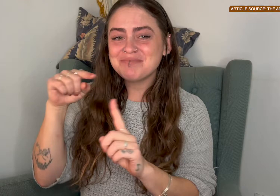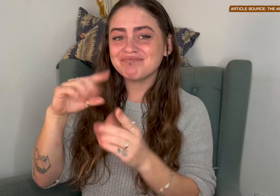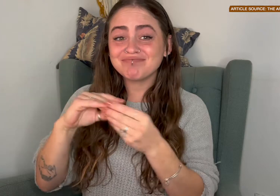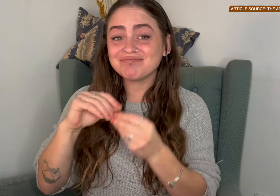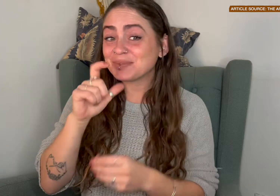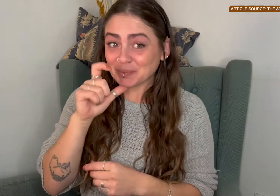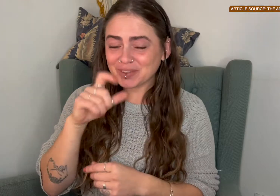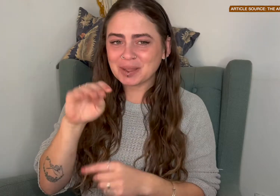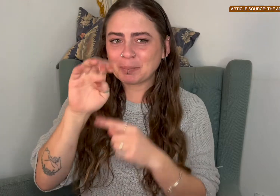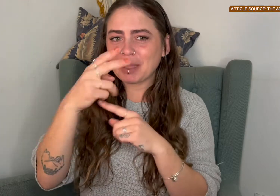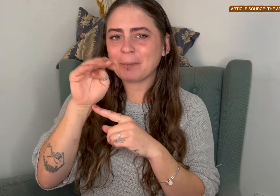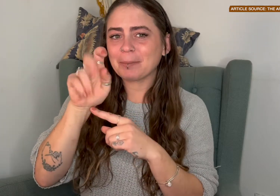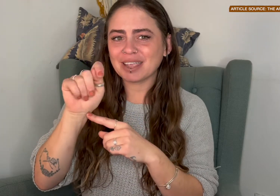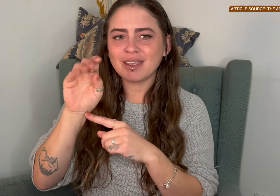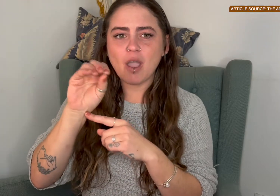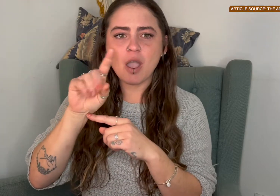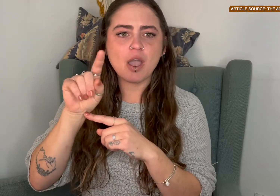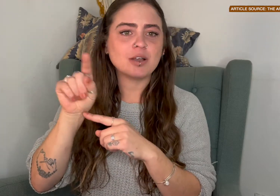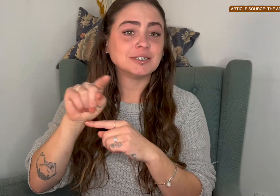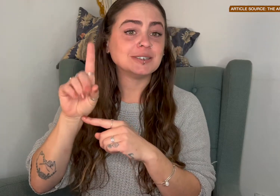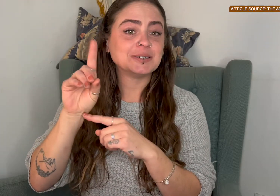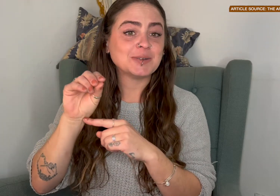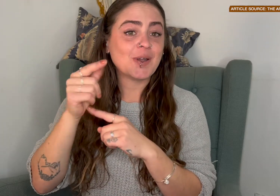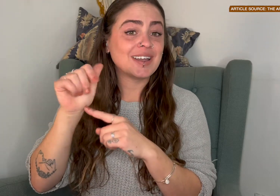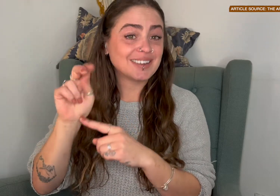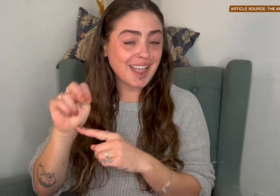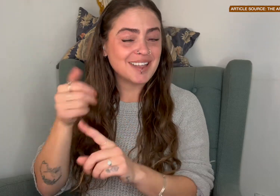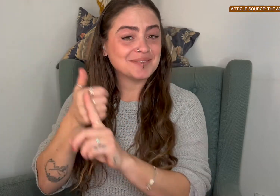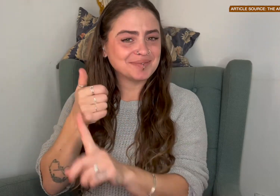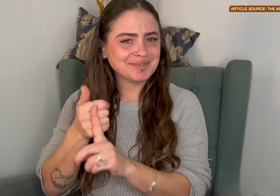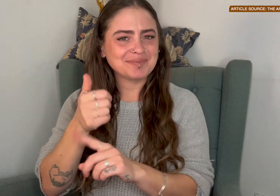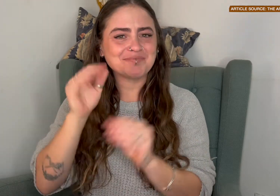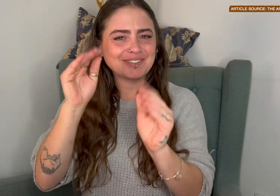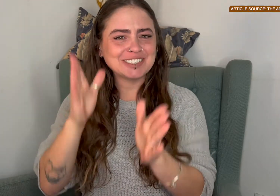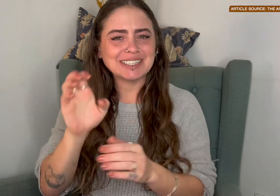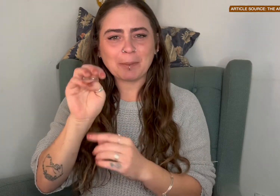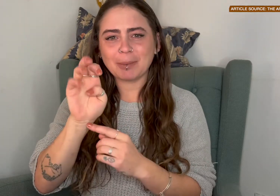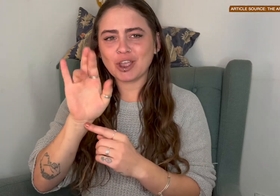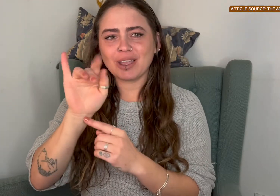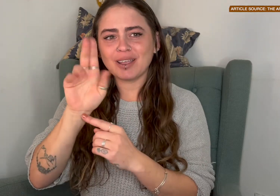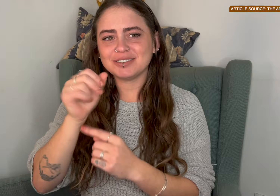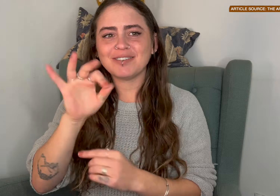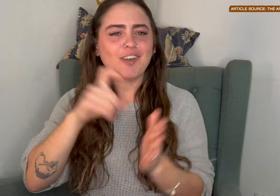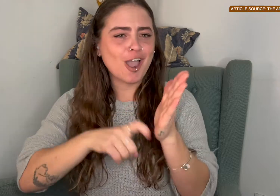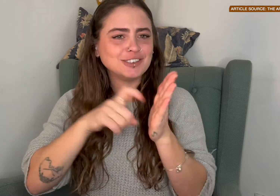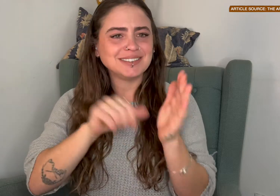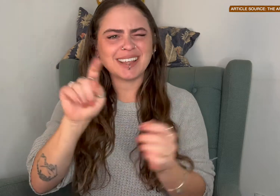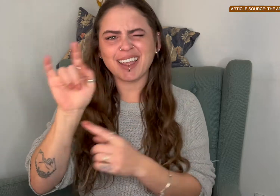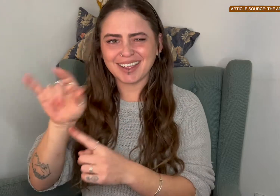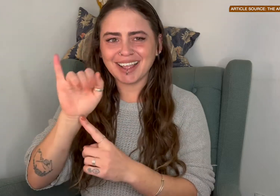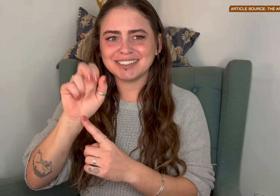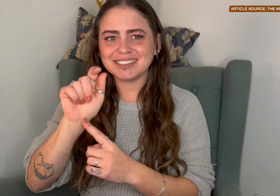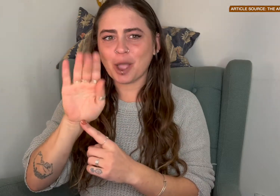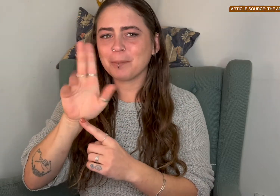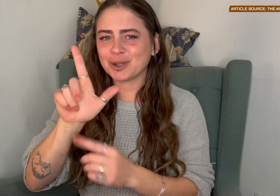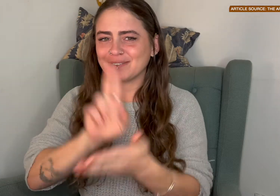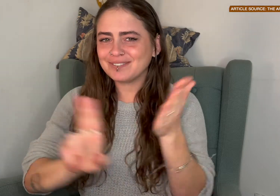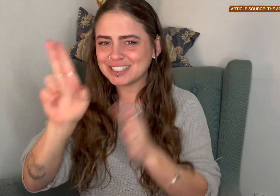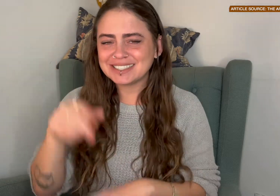says Mehmet Özdoğan, the professor emeritus of archaeology at Istanbul University.